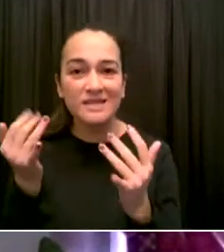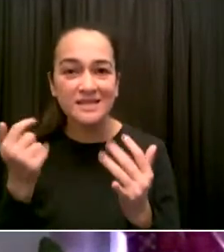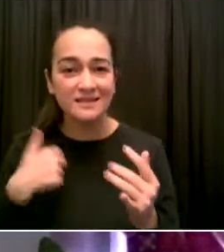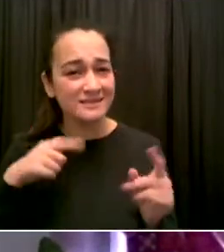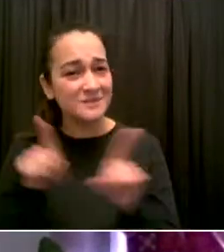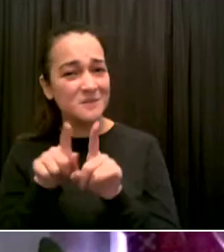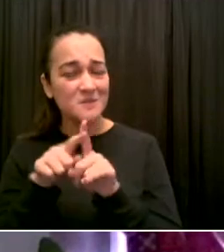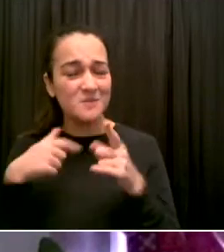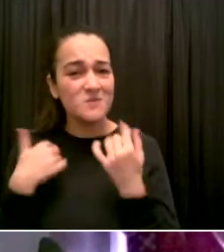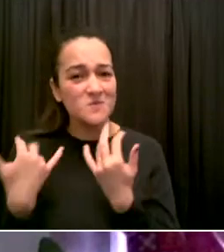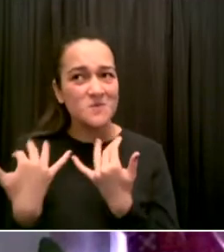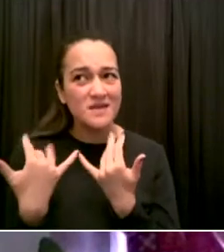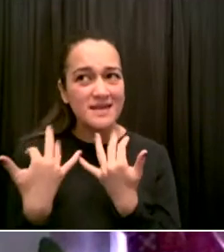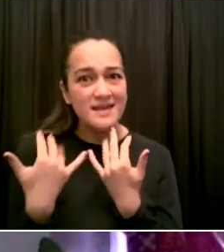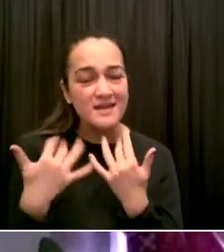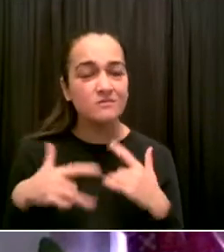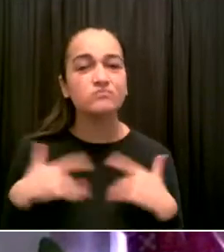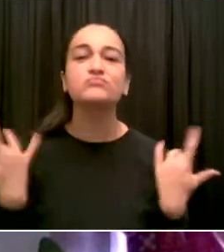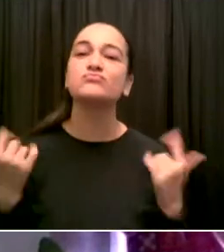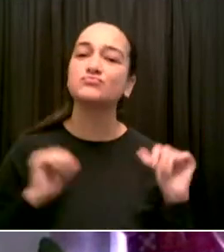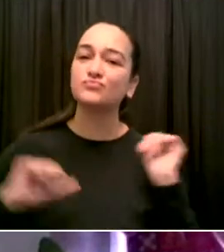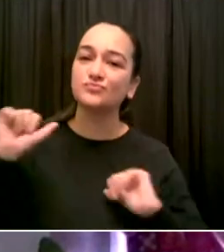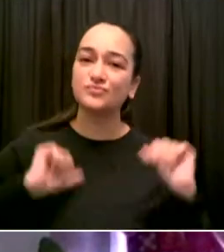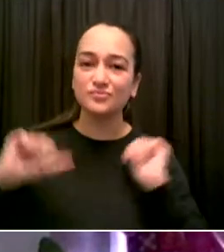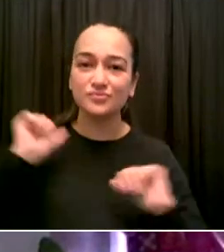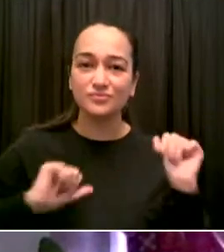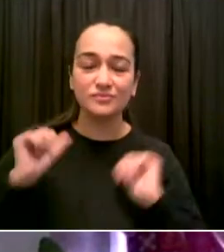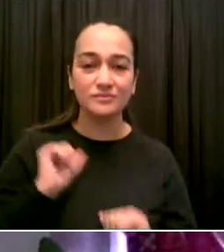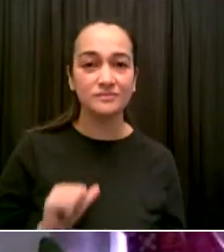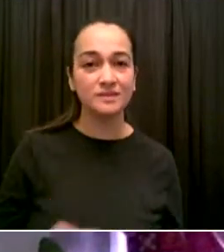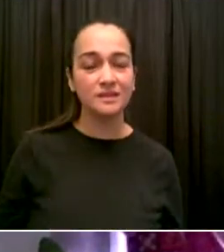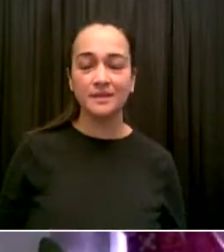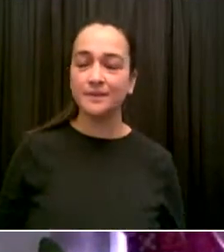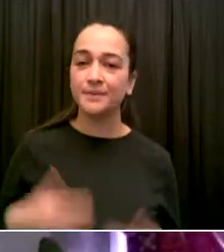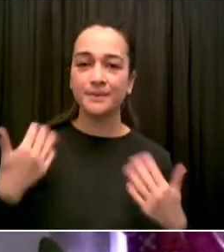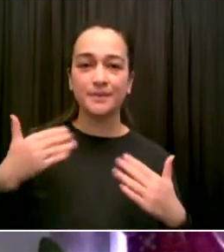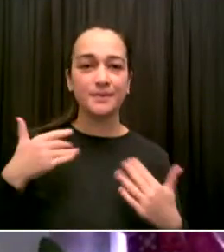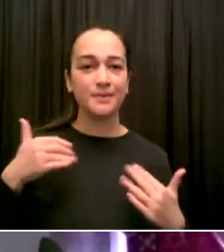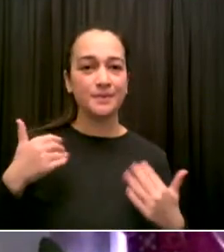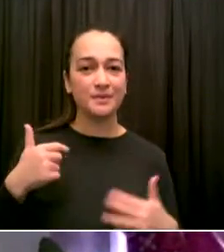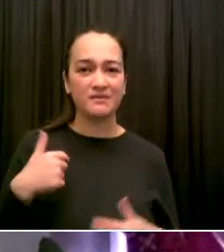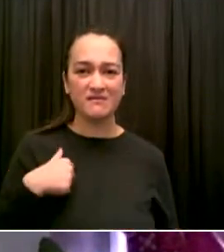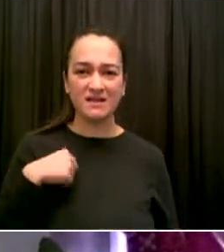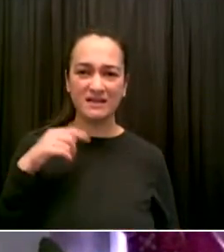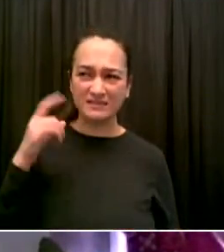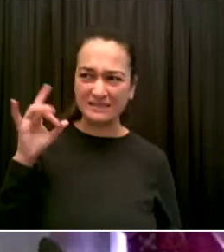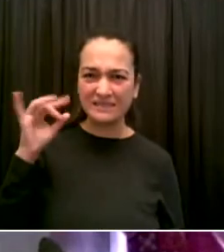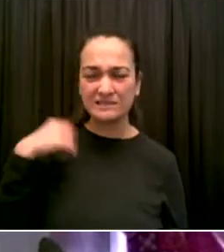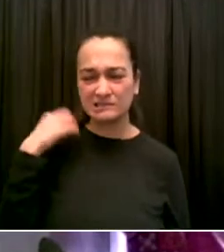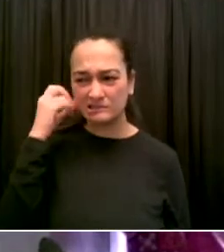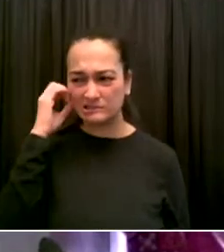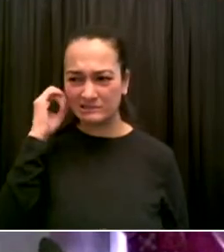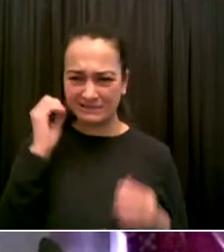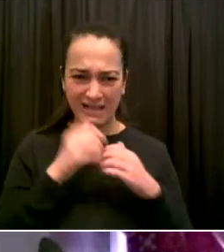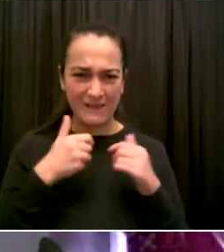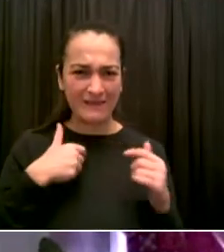YOU CAN SEE THE JOY AND RELIEF,